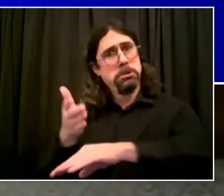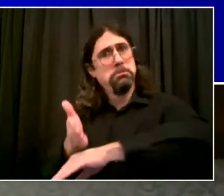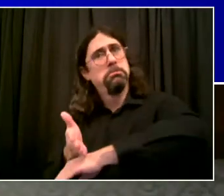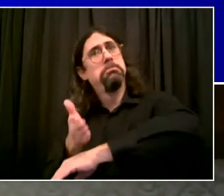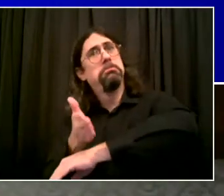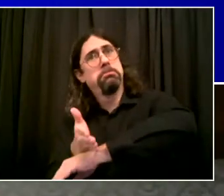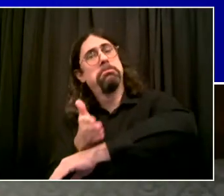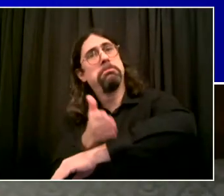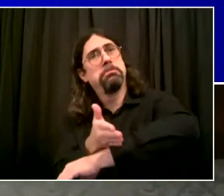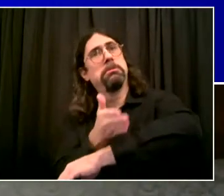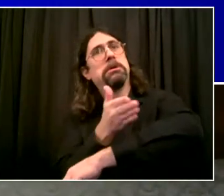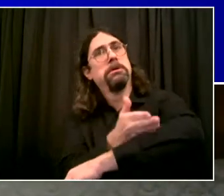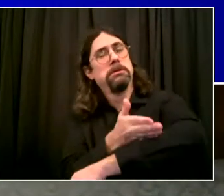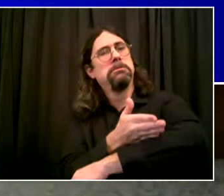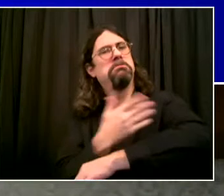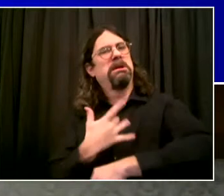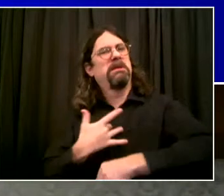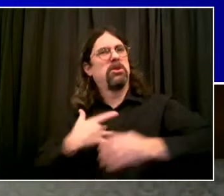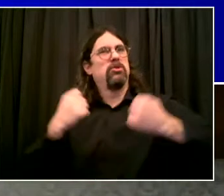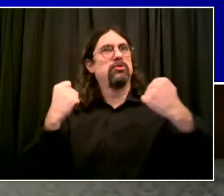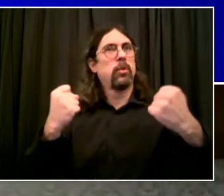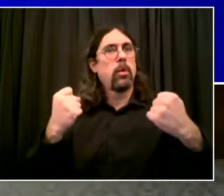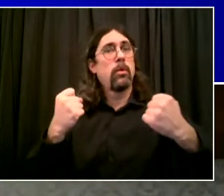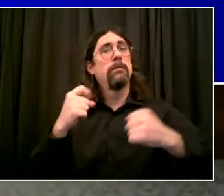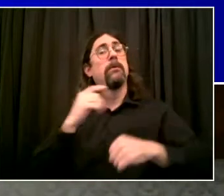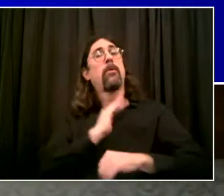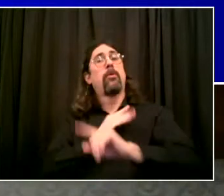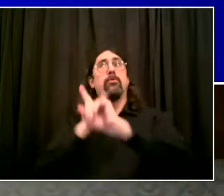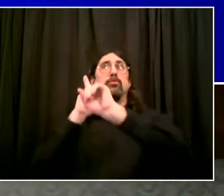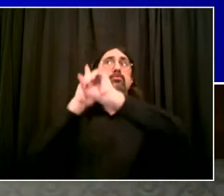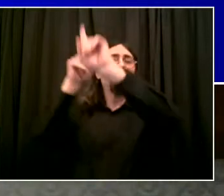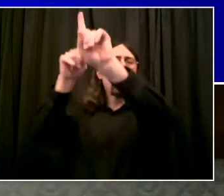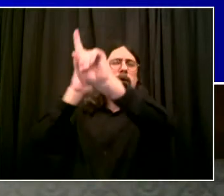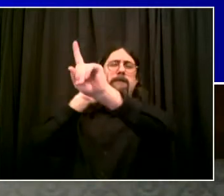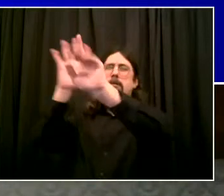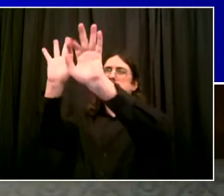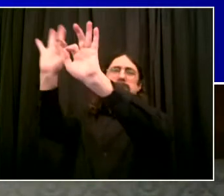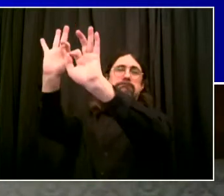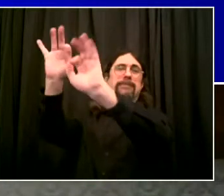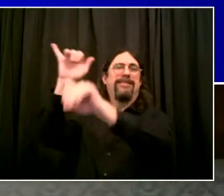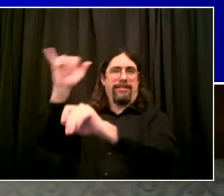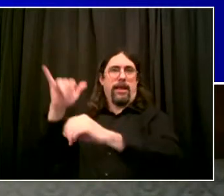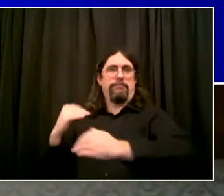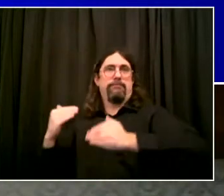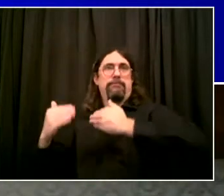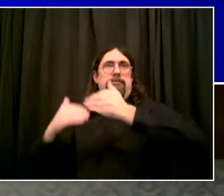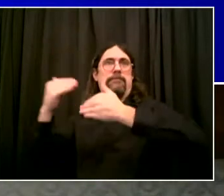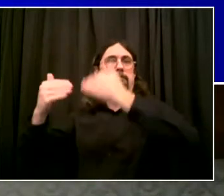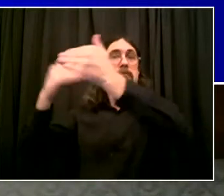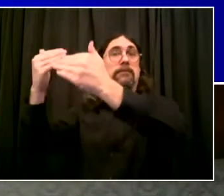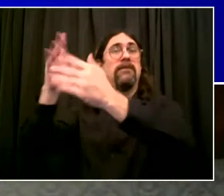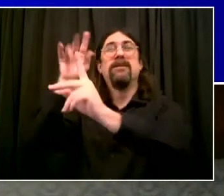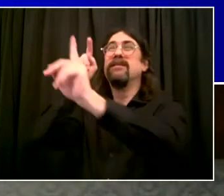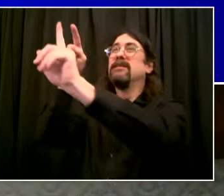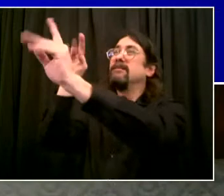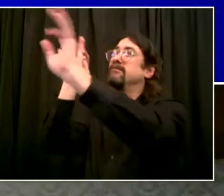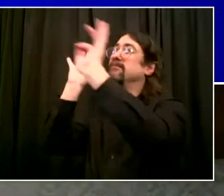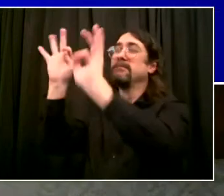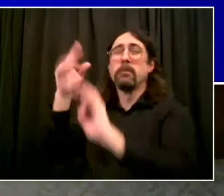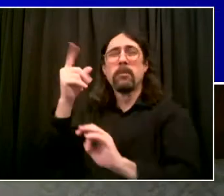FURTHER REFORM TTDO ELELVIERER THT EMPOWERMENT. TODAY I AM MORE COMPETENT AND DETERMINED THAN EVER TO AACHIEVE THAANET XXT LEVEL